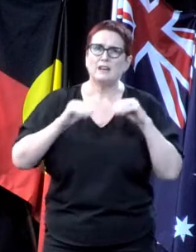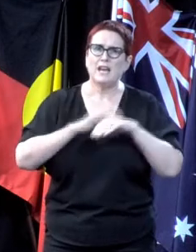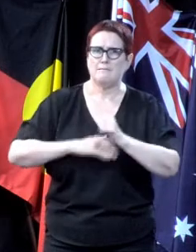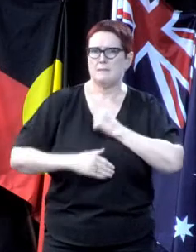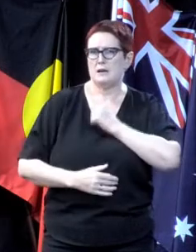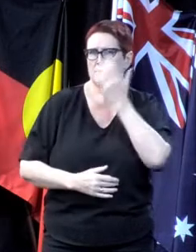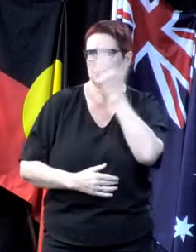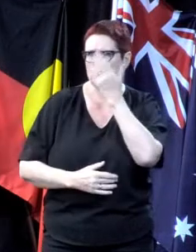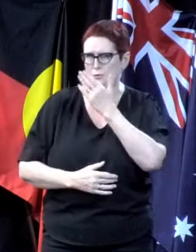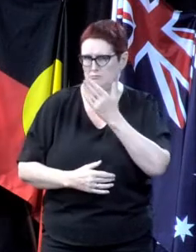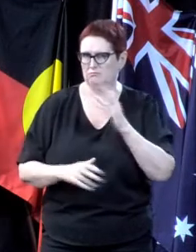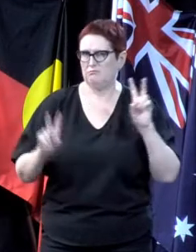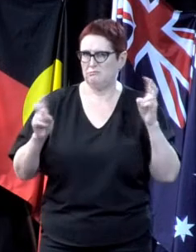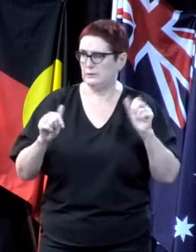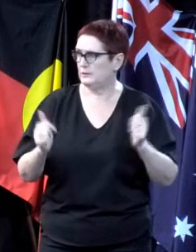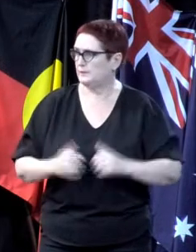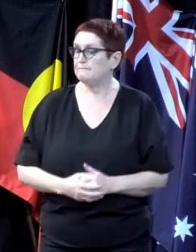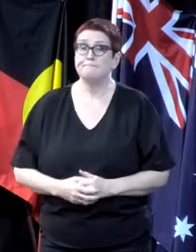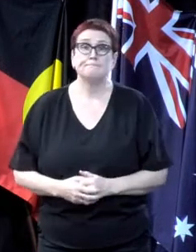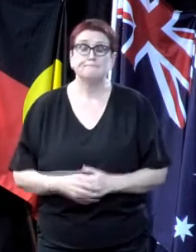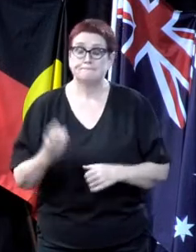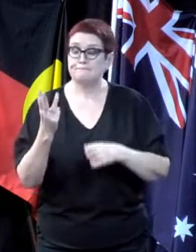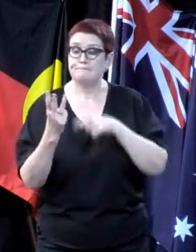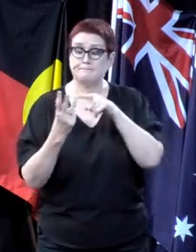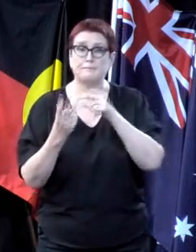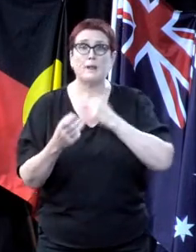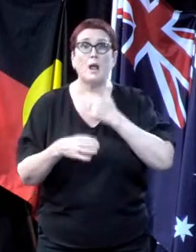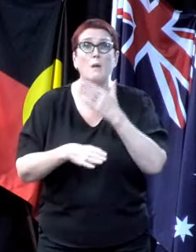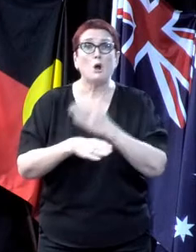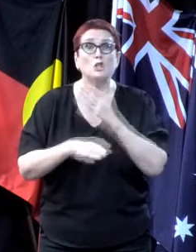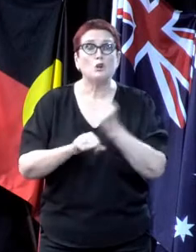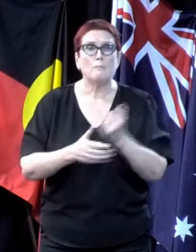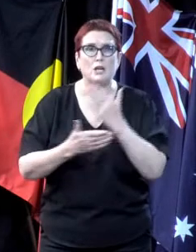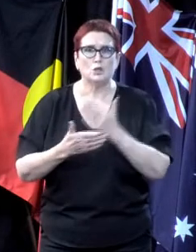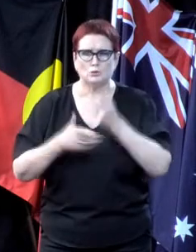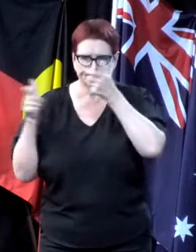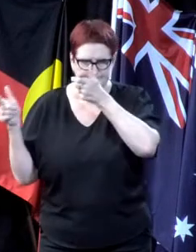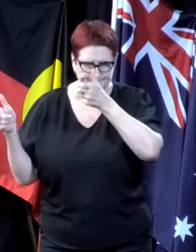My role as principal is to ensure line of sight, to ensure that